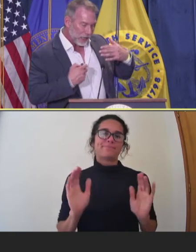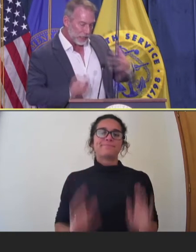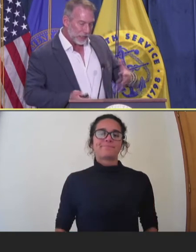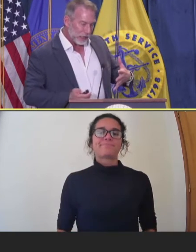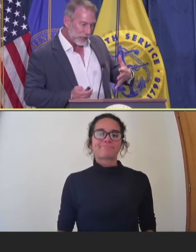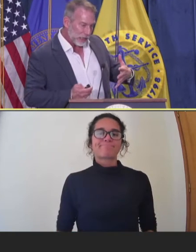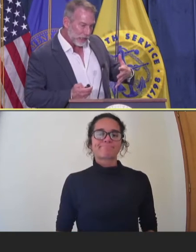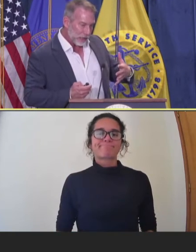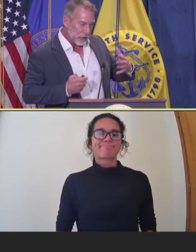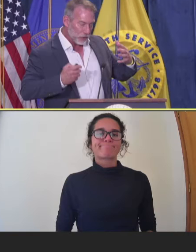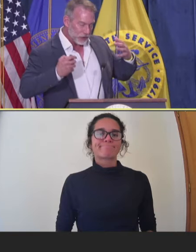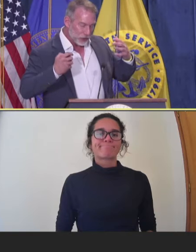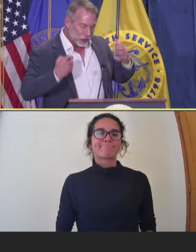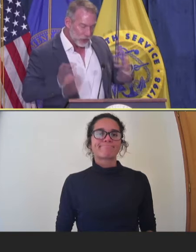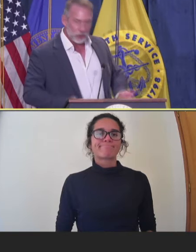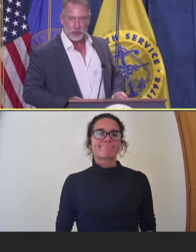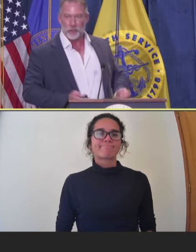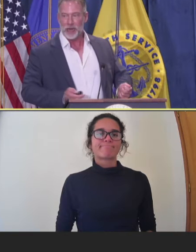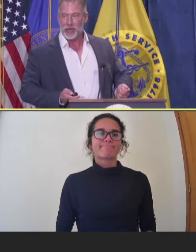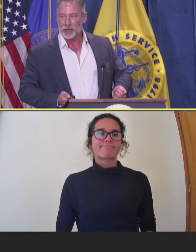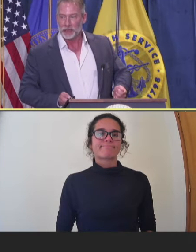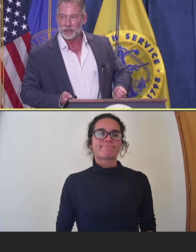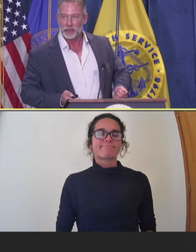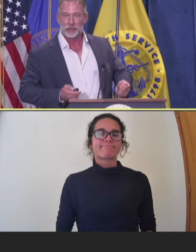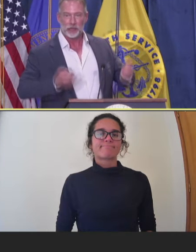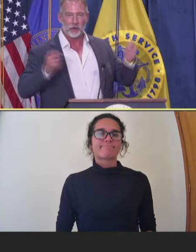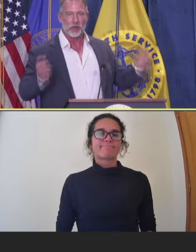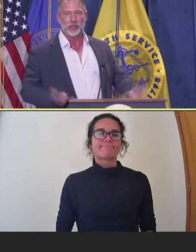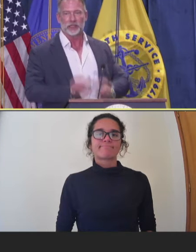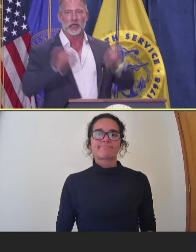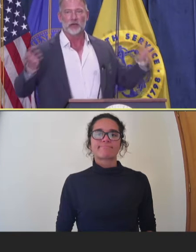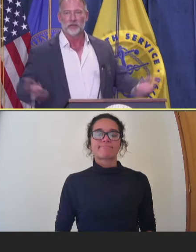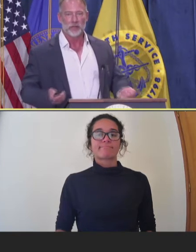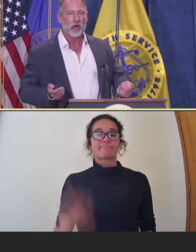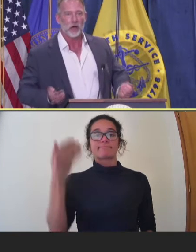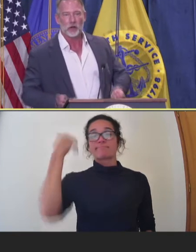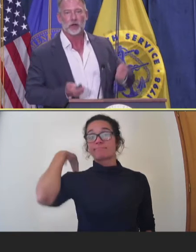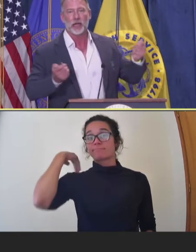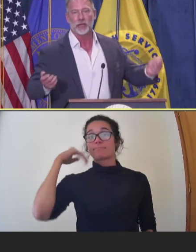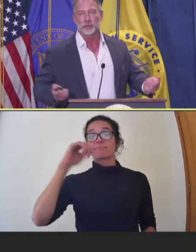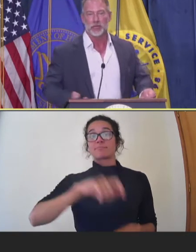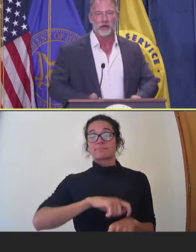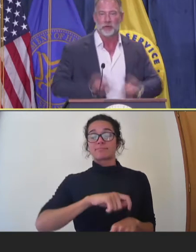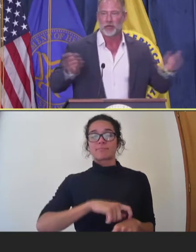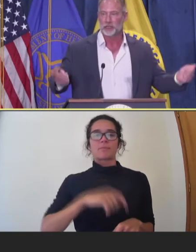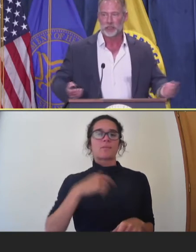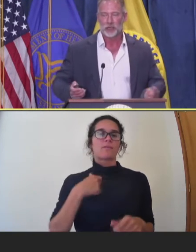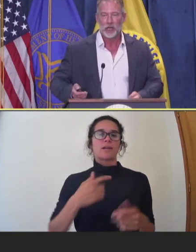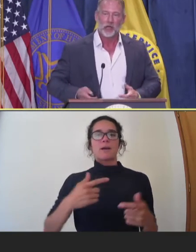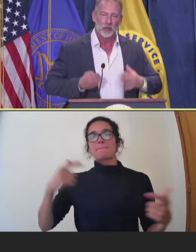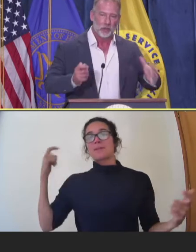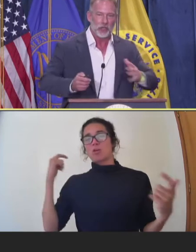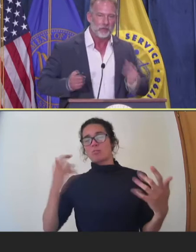And there was this huge demand that created this kind of Hunger Games. Everybody's like looking for